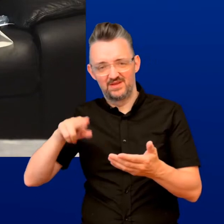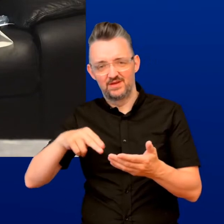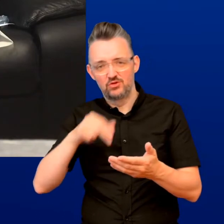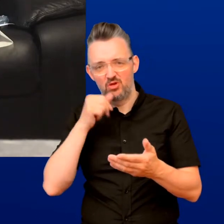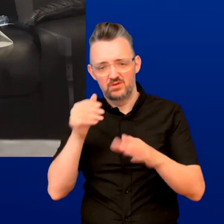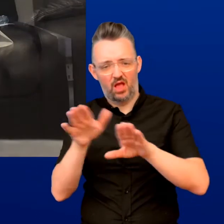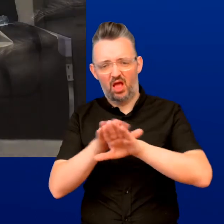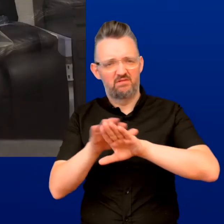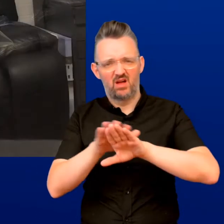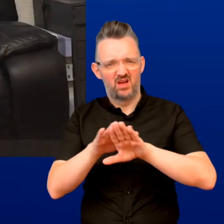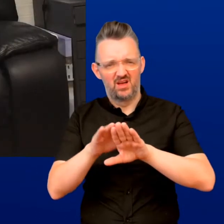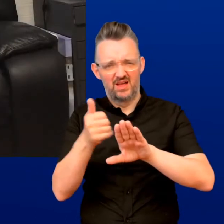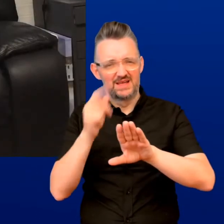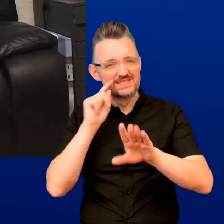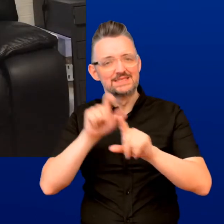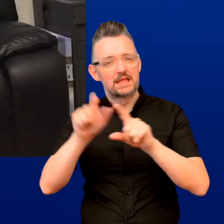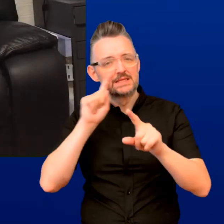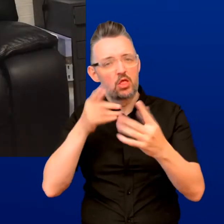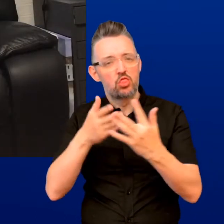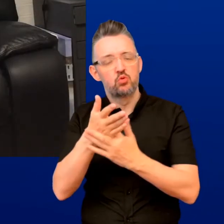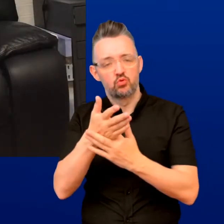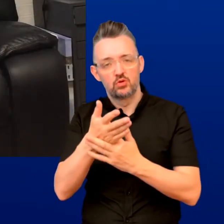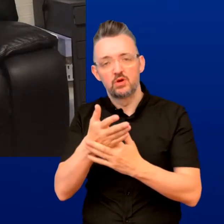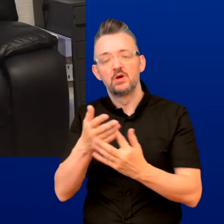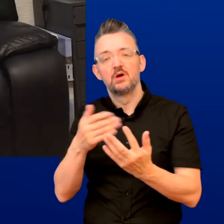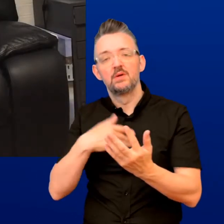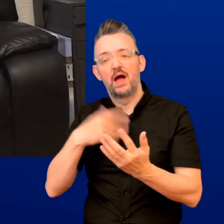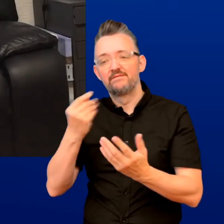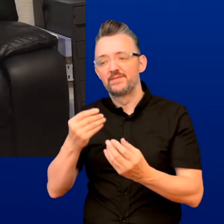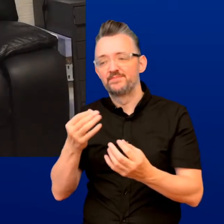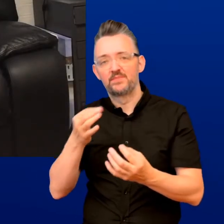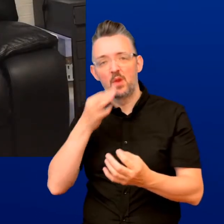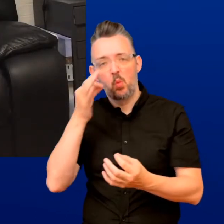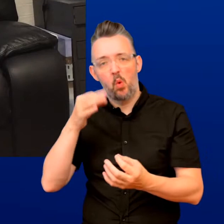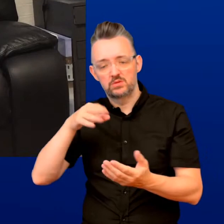very well. So, you put on a very watery basic